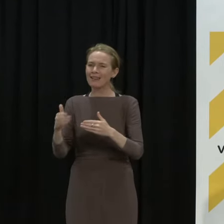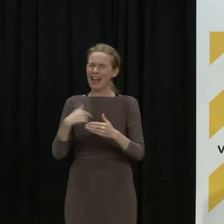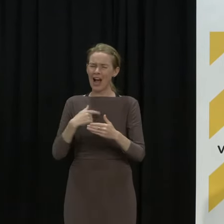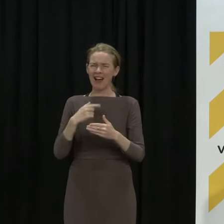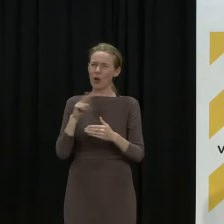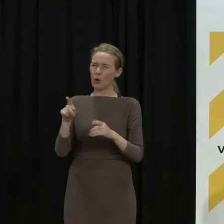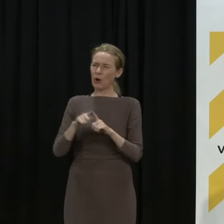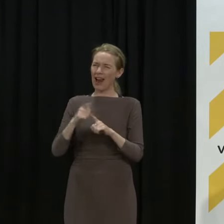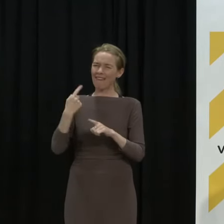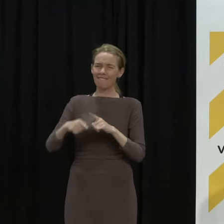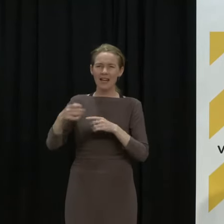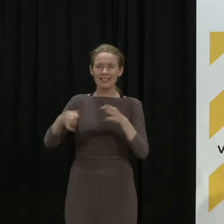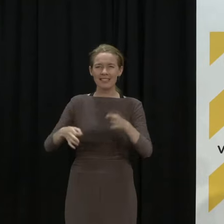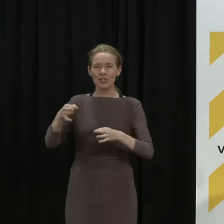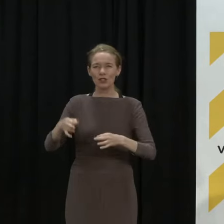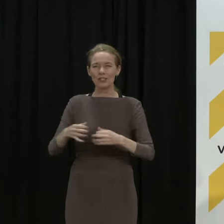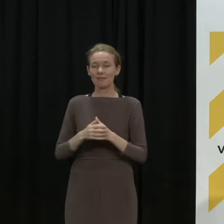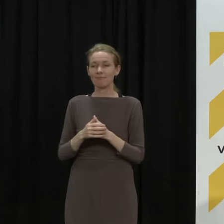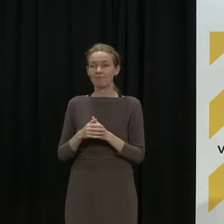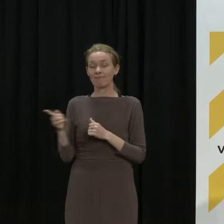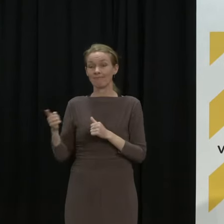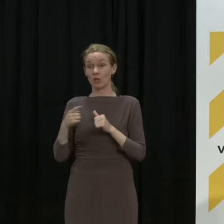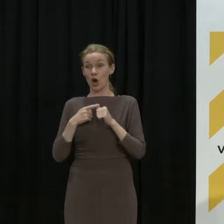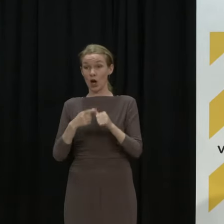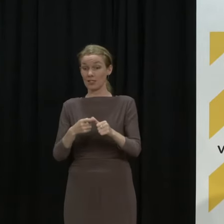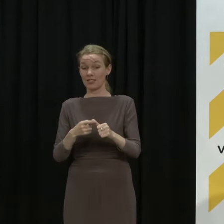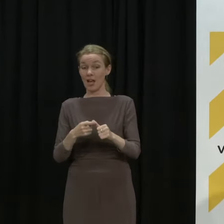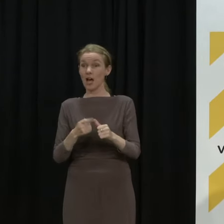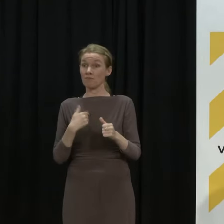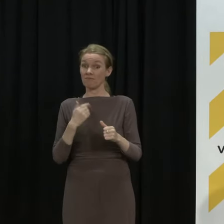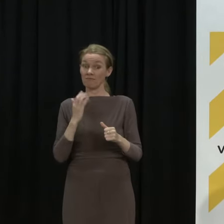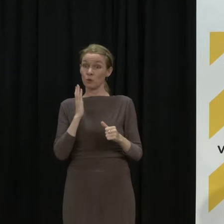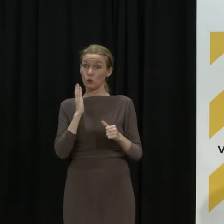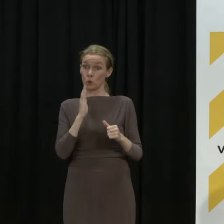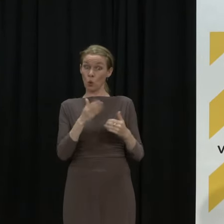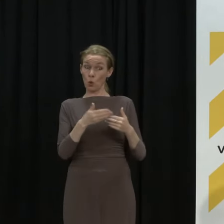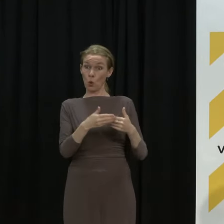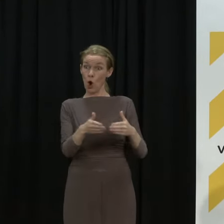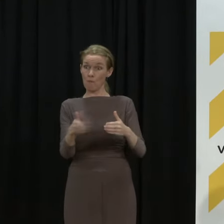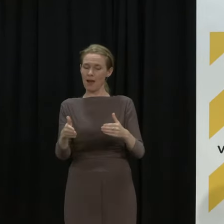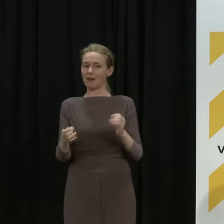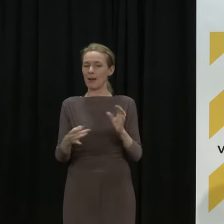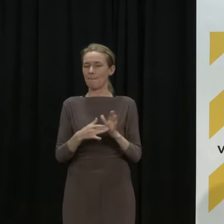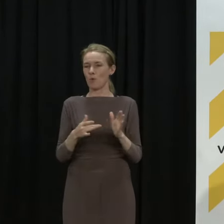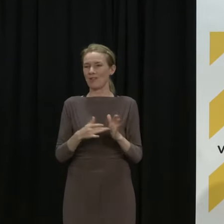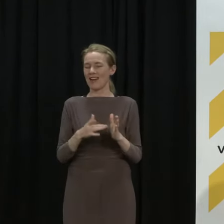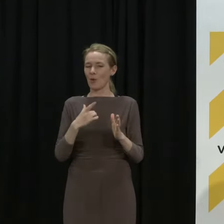Why was a decision made so quickly? I want to see kids back in early childhood education, it